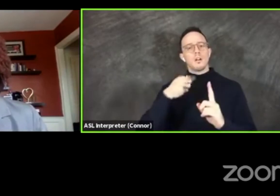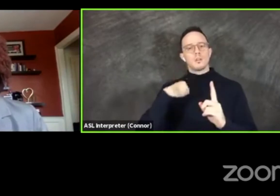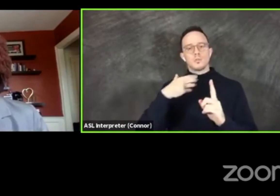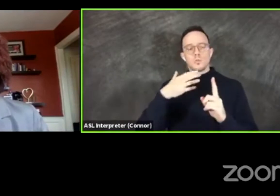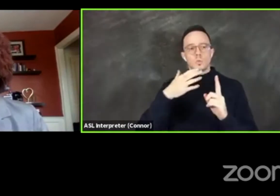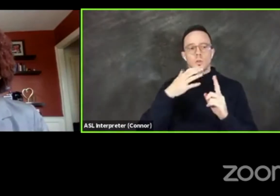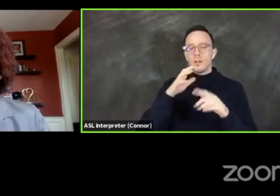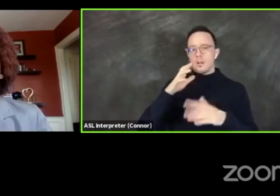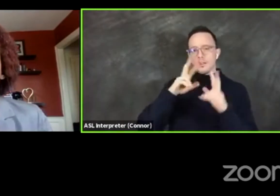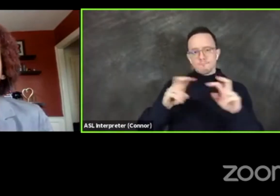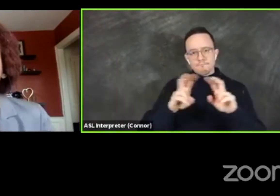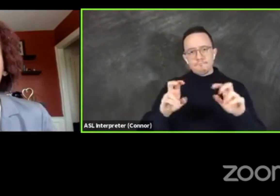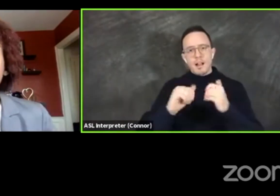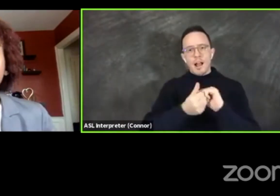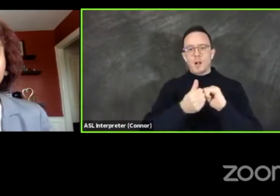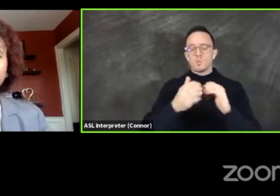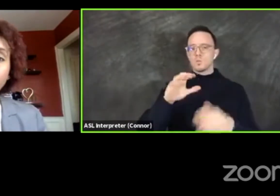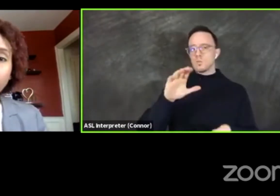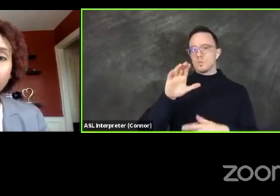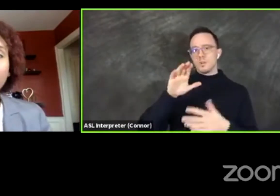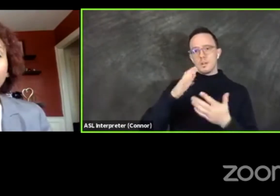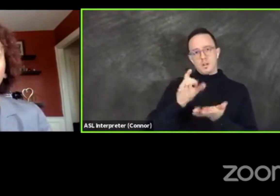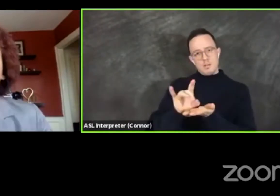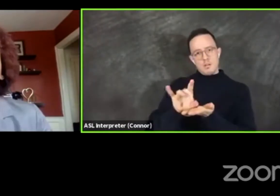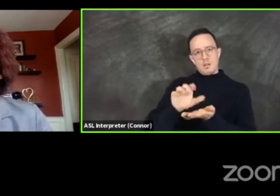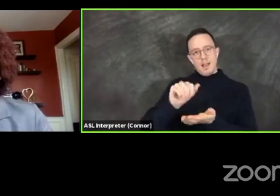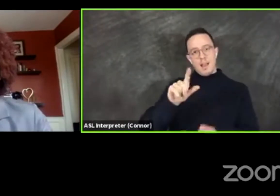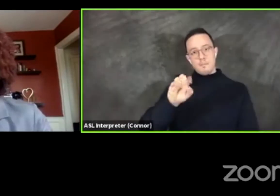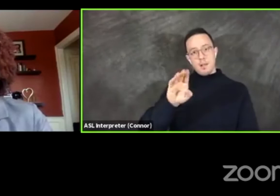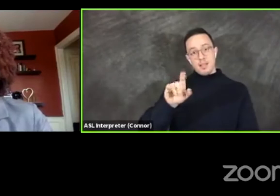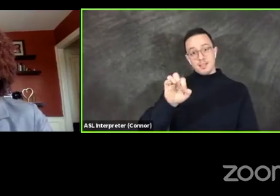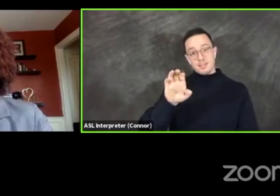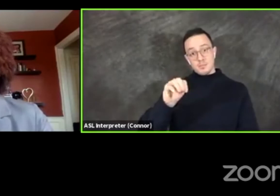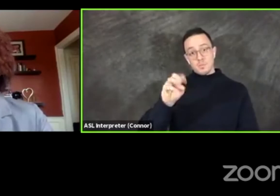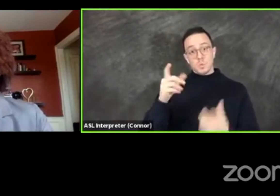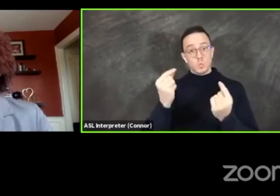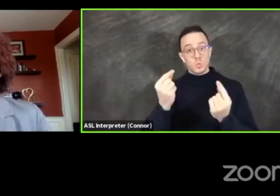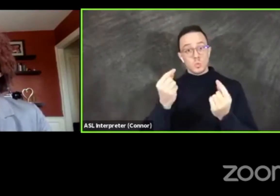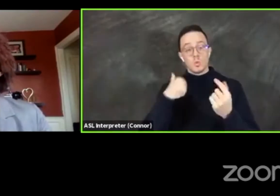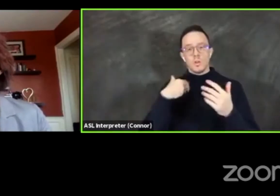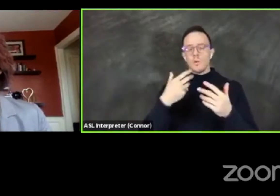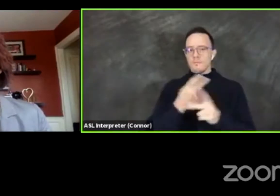ADVOCACY, ACTION-ORIENTED RESEARCH, RE-GRANTING PROGRAMS, AND MORE. AT THIS TIME,